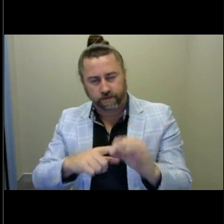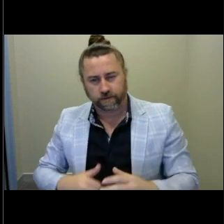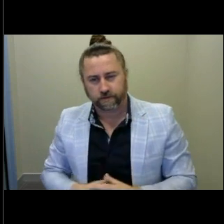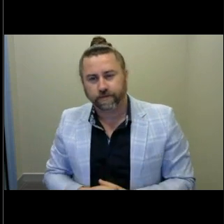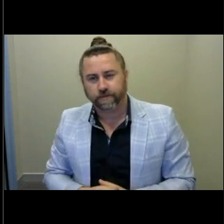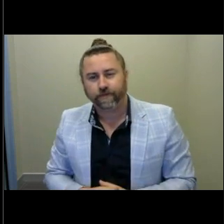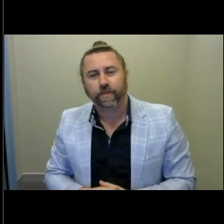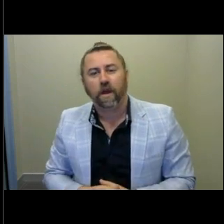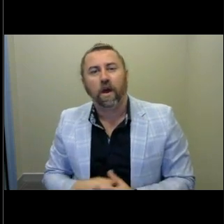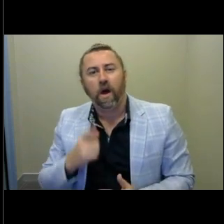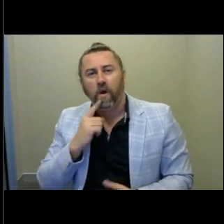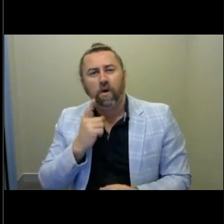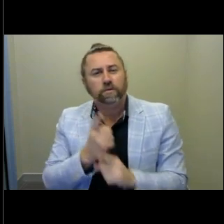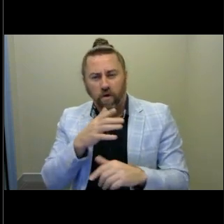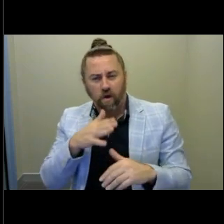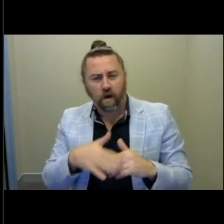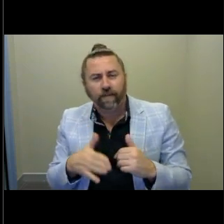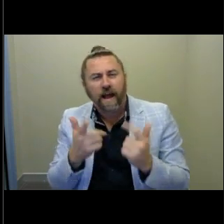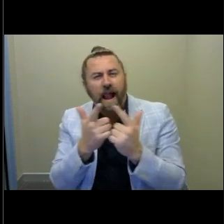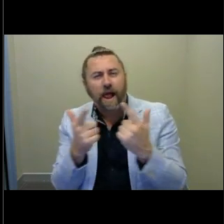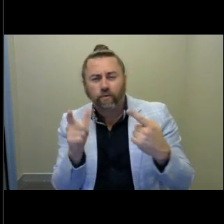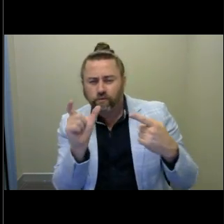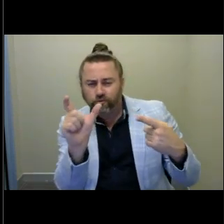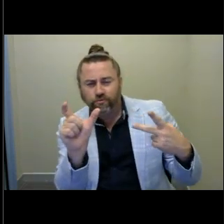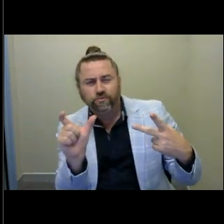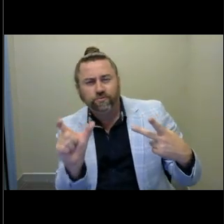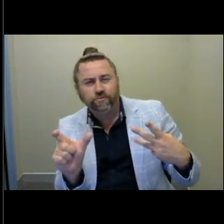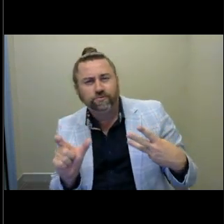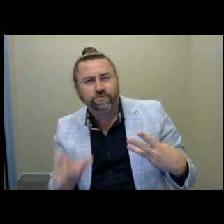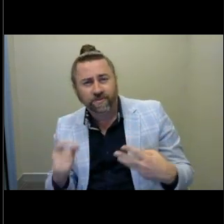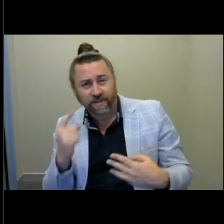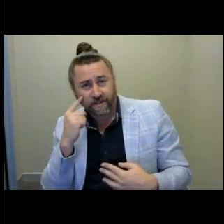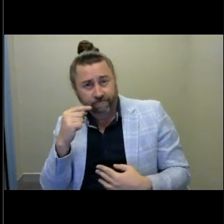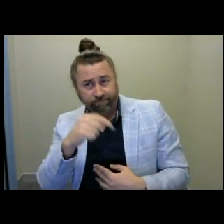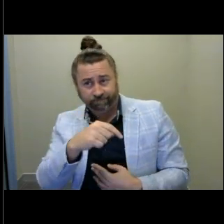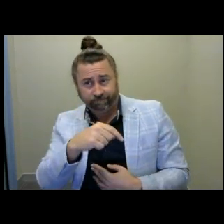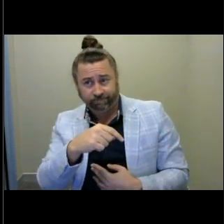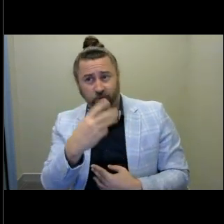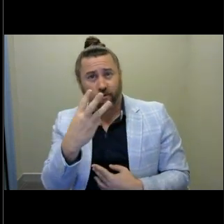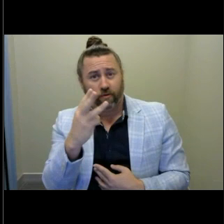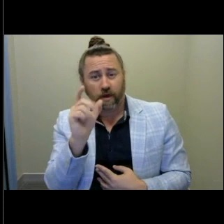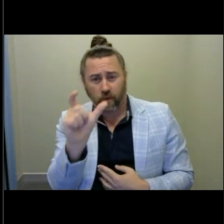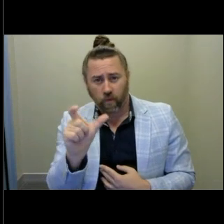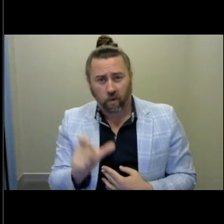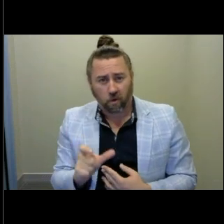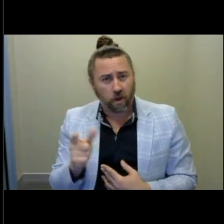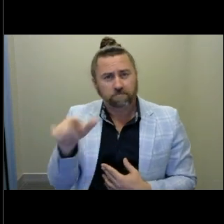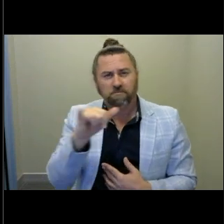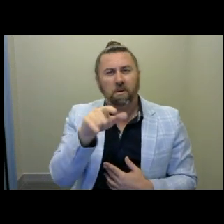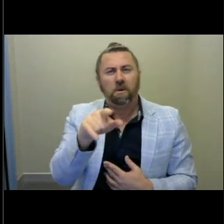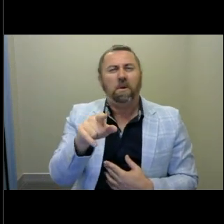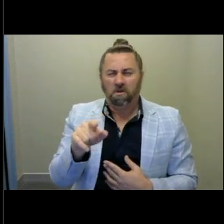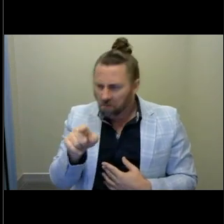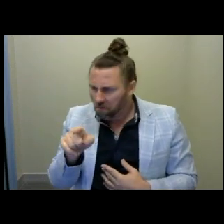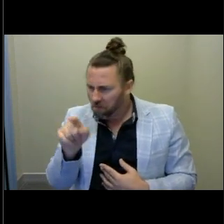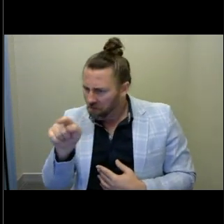For some of you who may not help clients apply for DVOs very often some of these may not